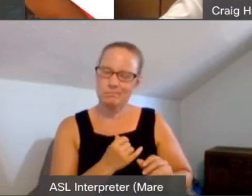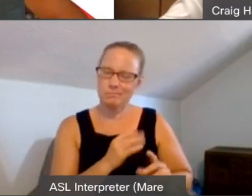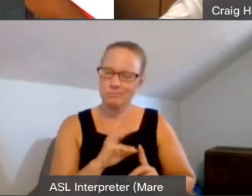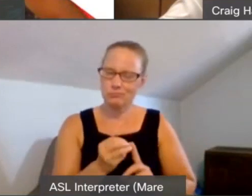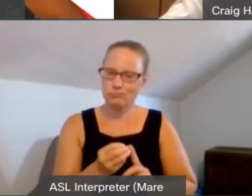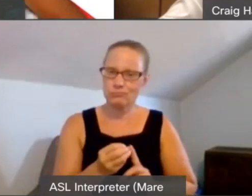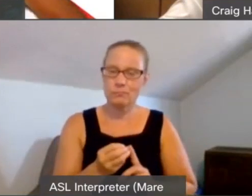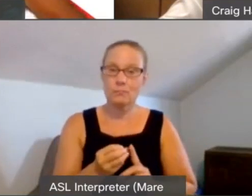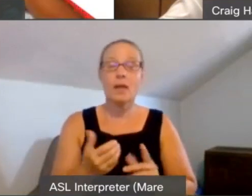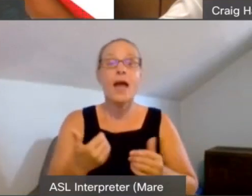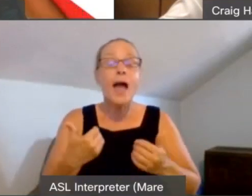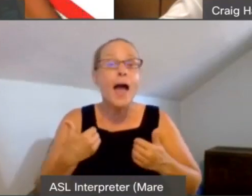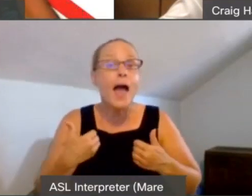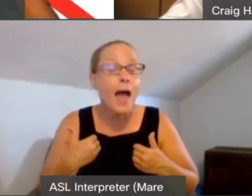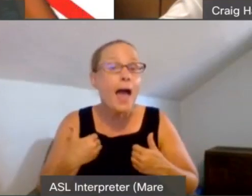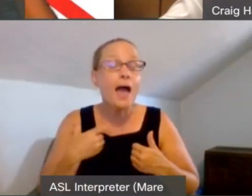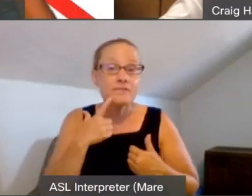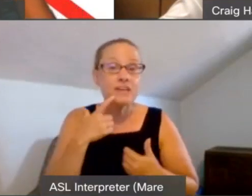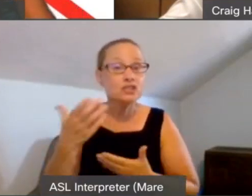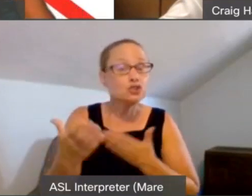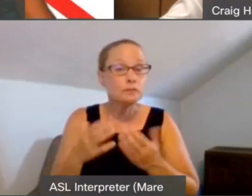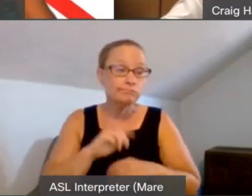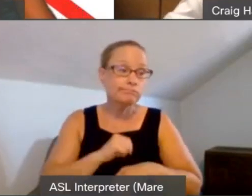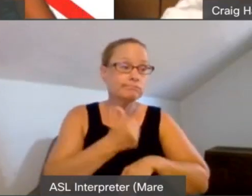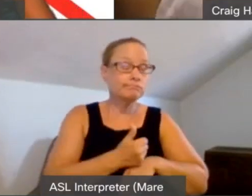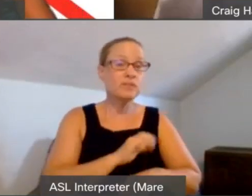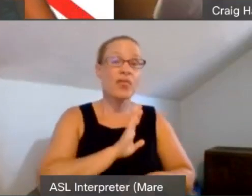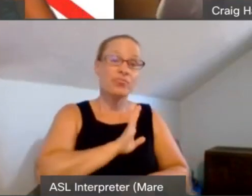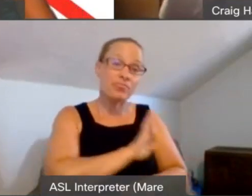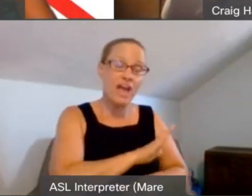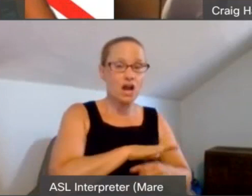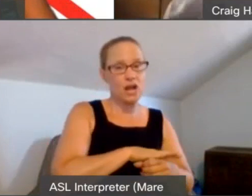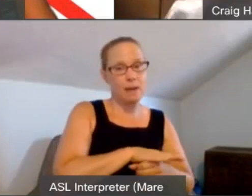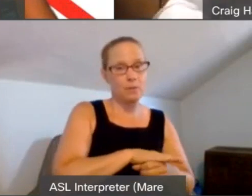in the neighborhoods where the participants live so they don't have extra travel burdens.